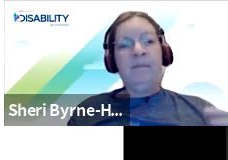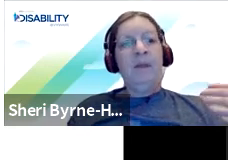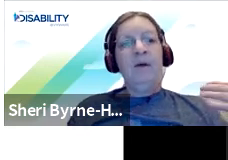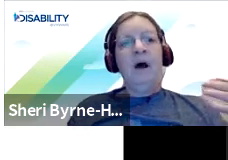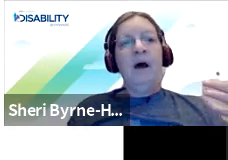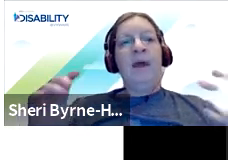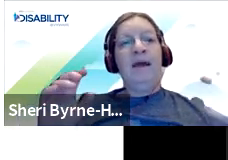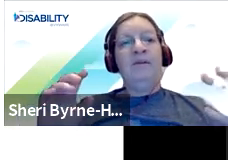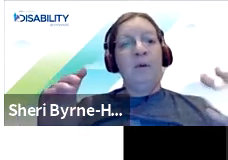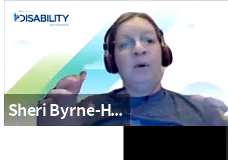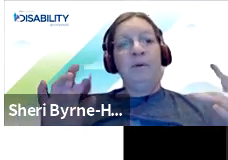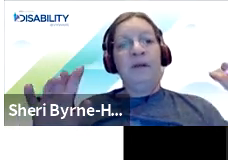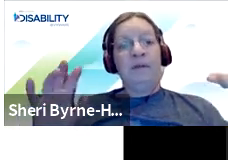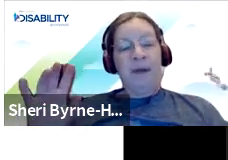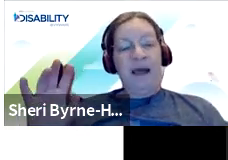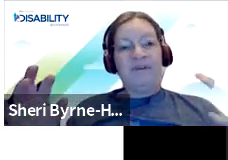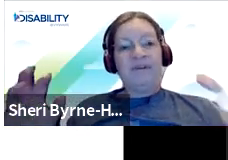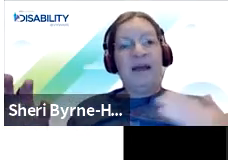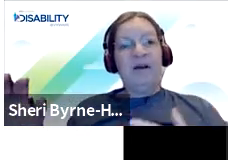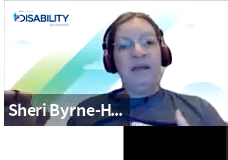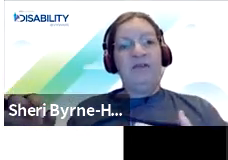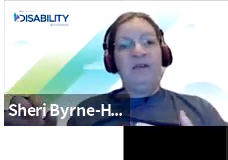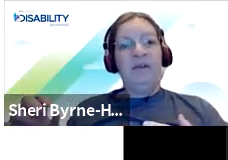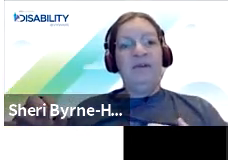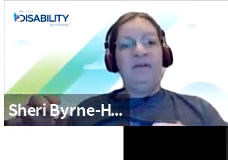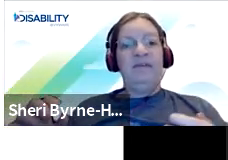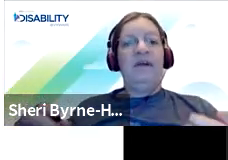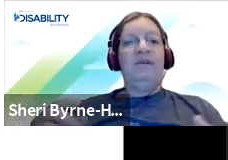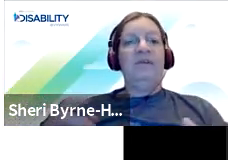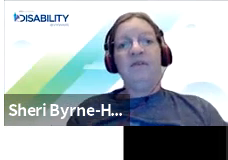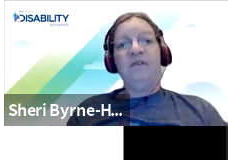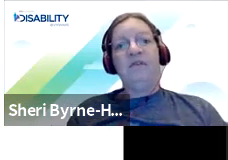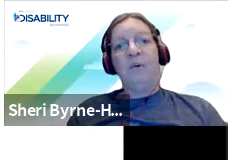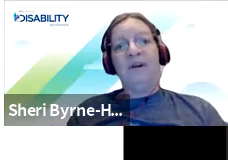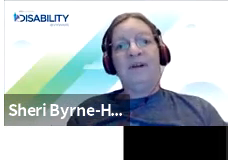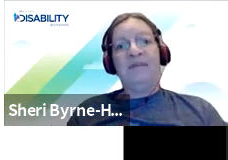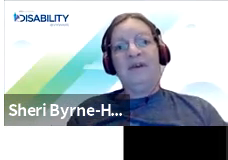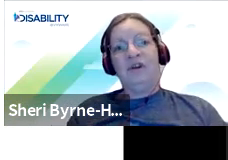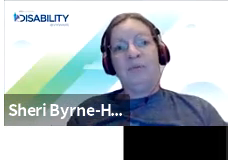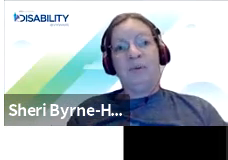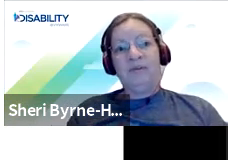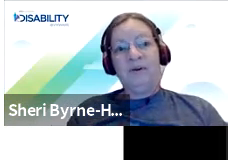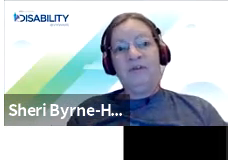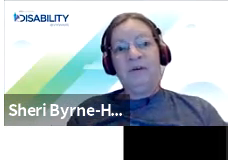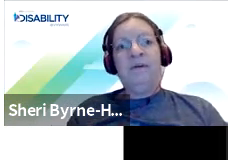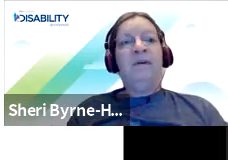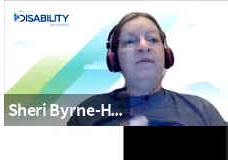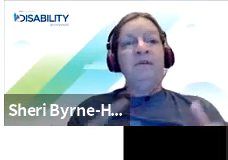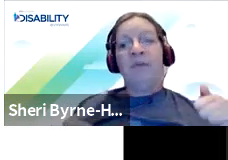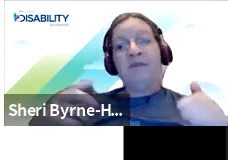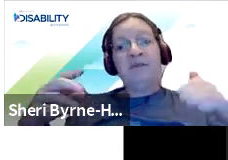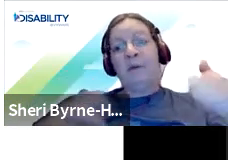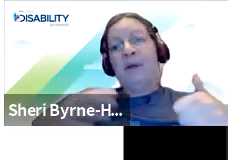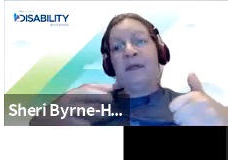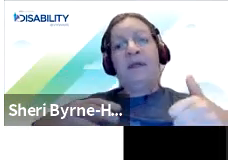infected -- no, sorry, affected, not infected by the pandemic. Okay, there were five steps to the recruiting process that need